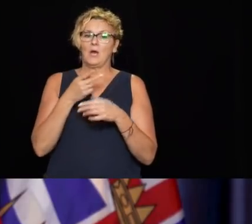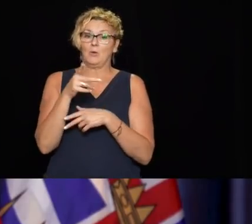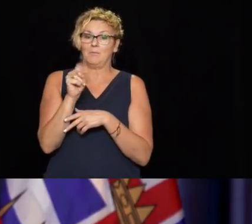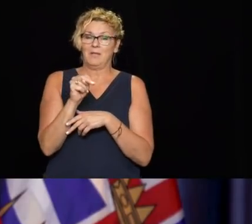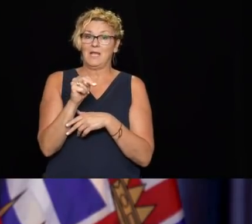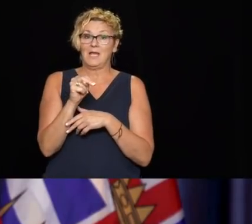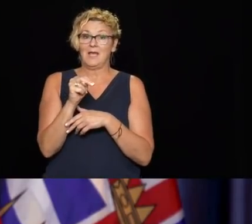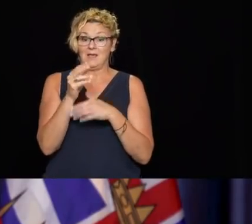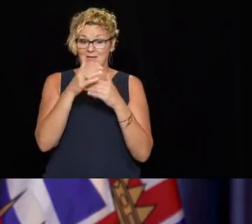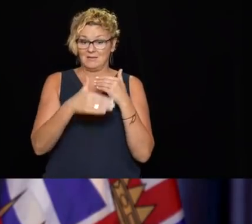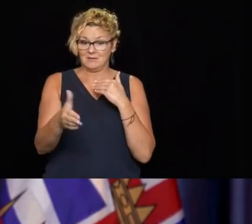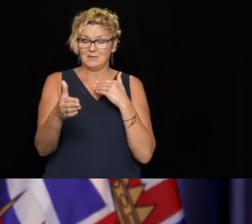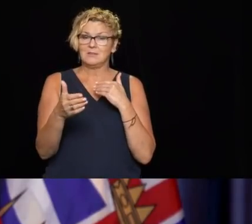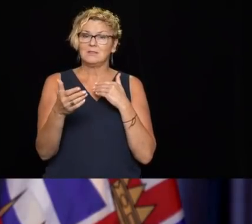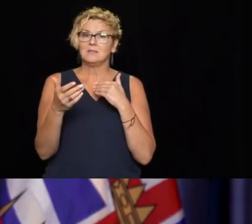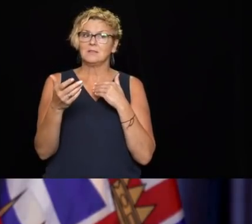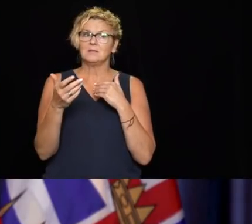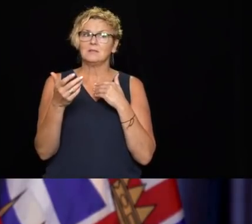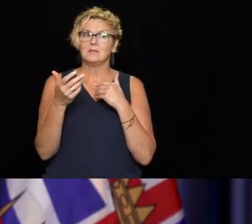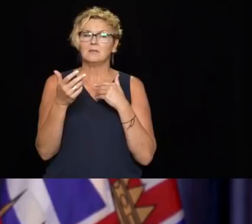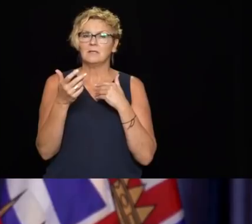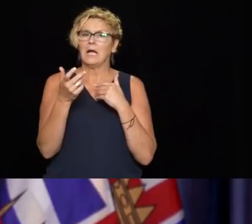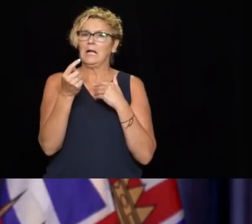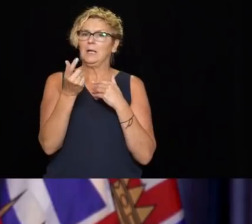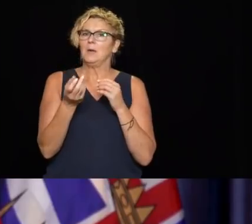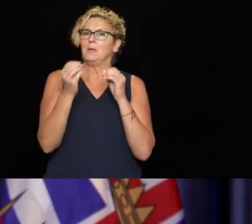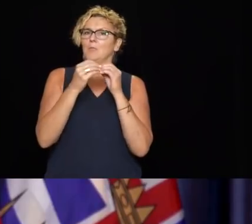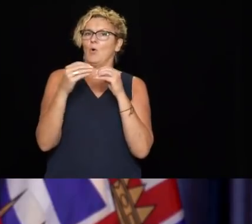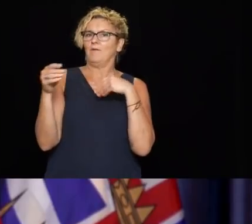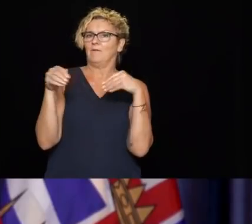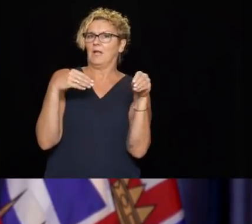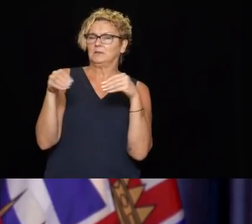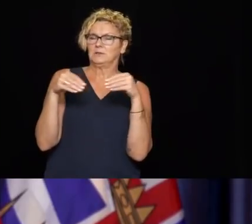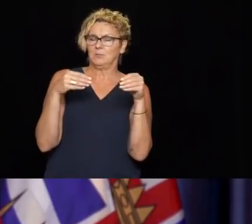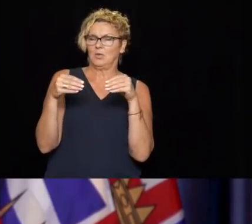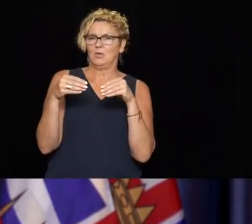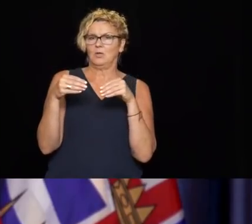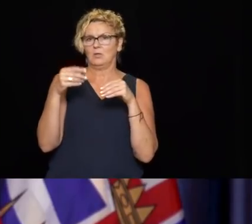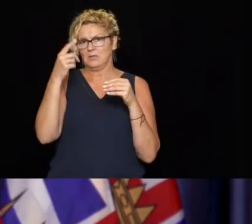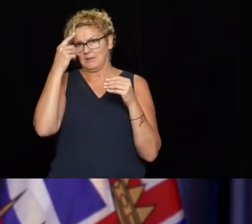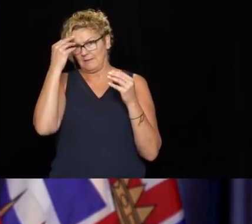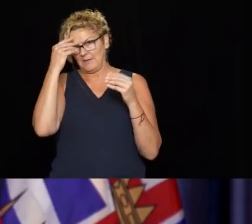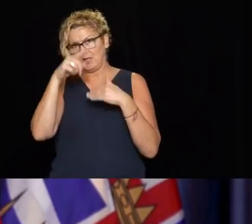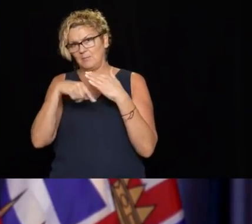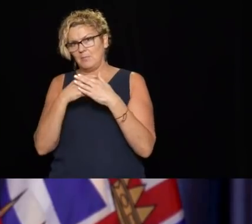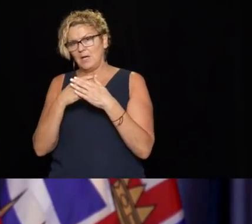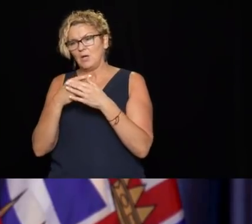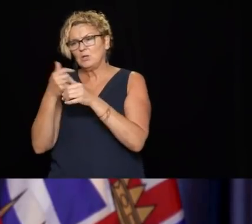to respond to that and ensure health coworkers are safe and to ensure patients are safe and have the care they need